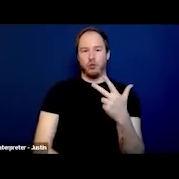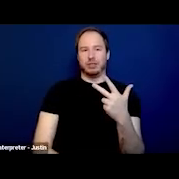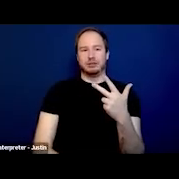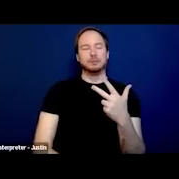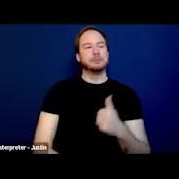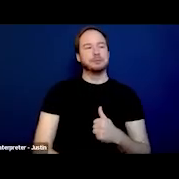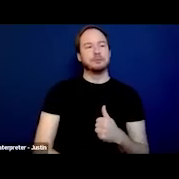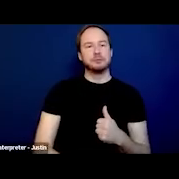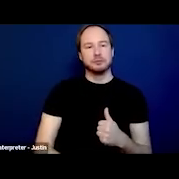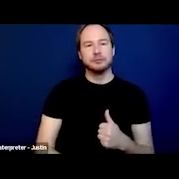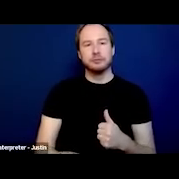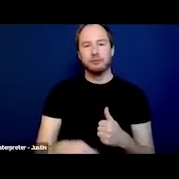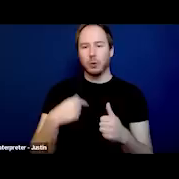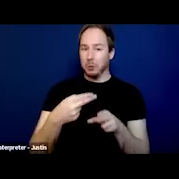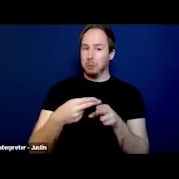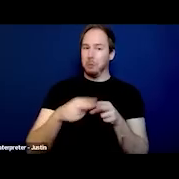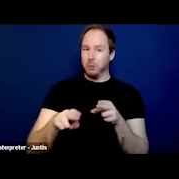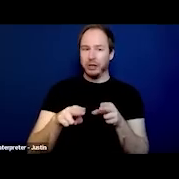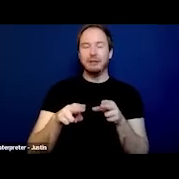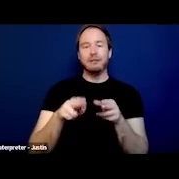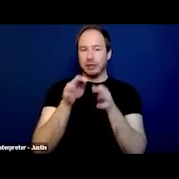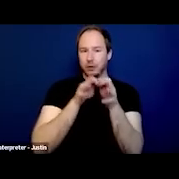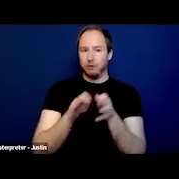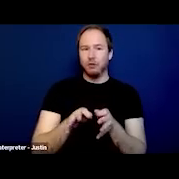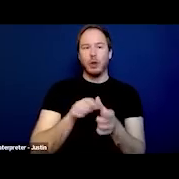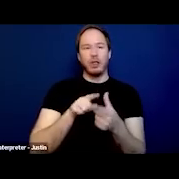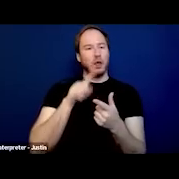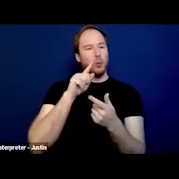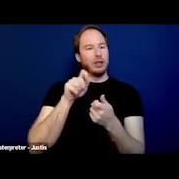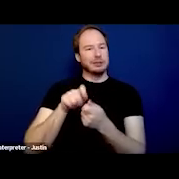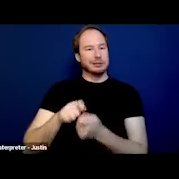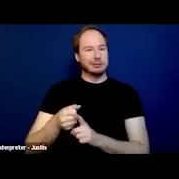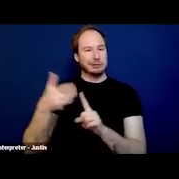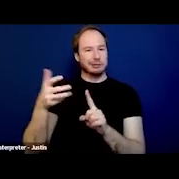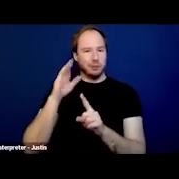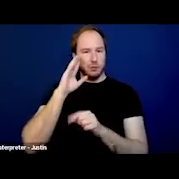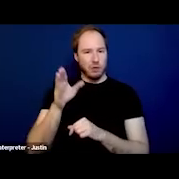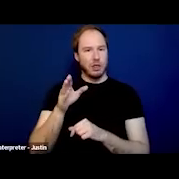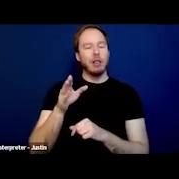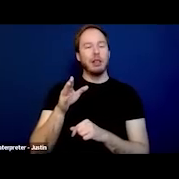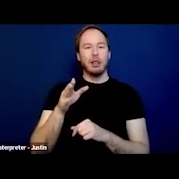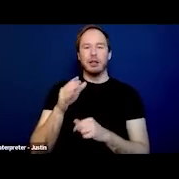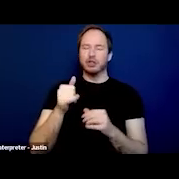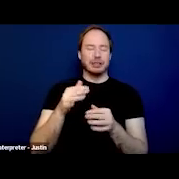to give, first, a brief overview, a little bit more detail. And this is a very high-level review of just a few conditions,